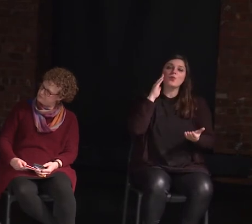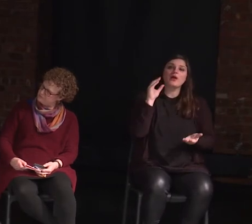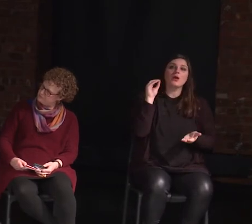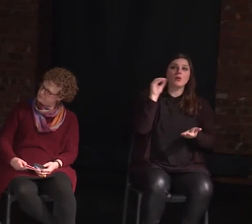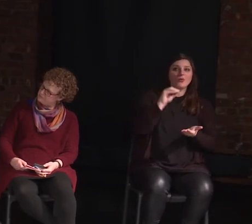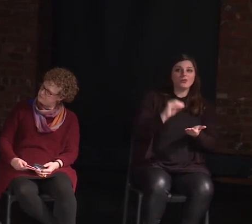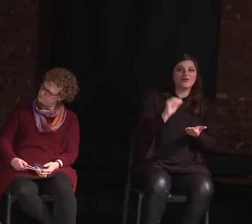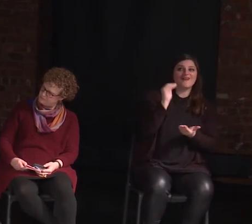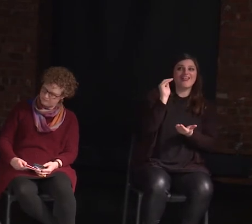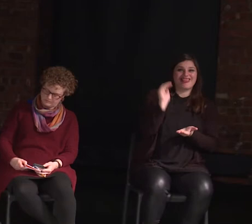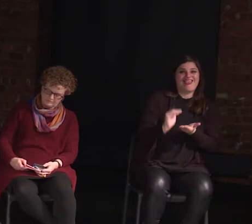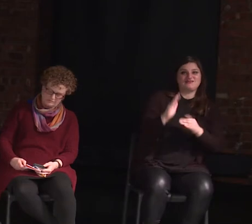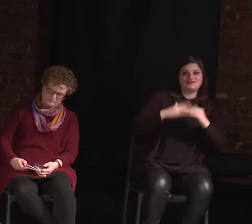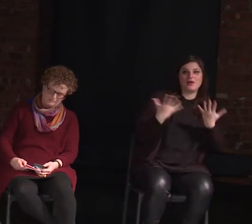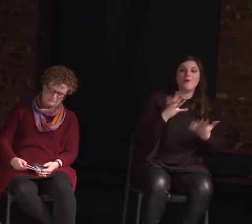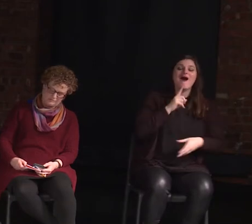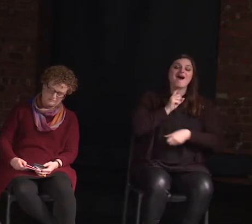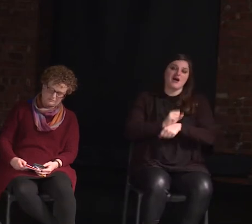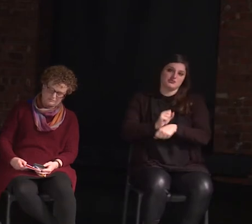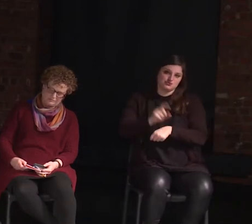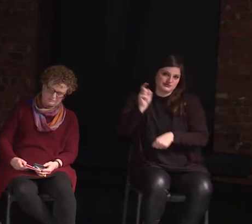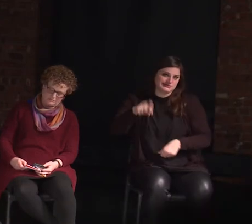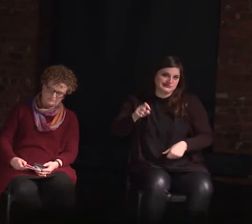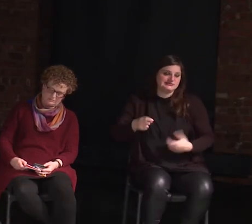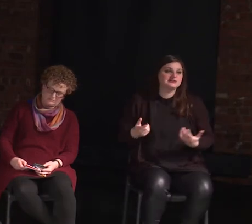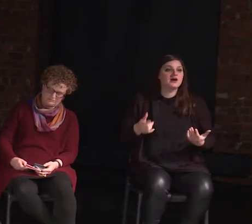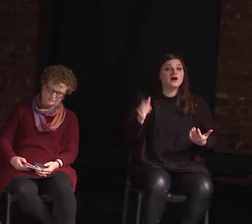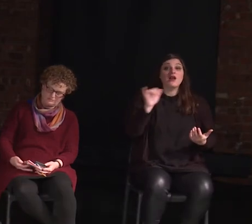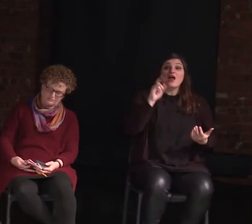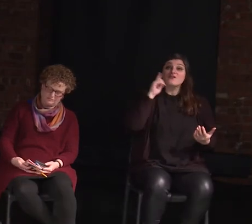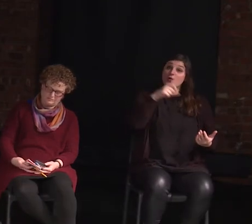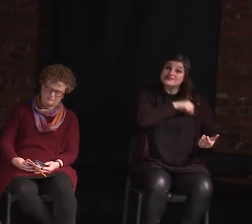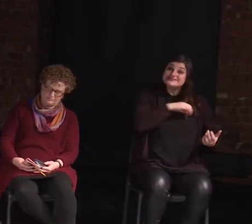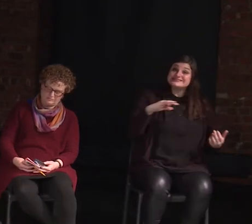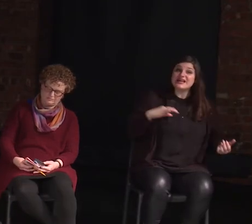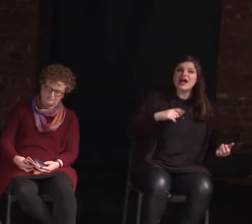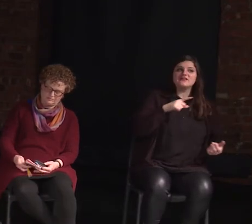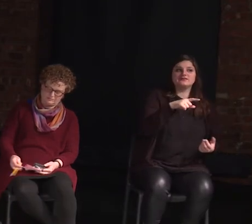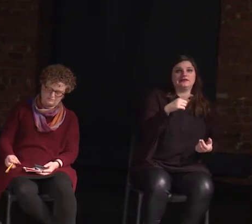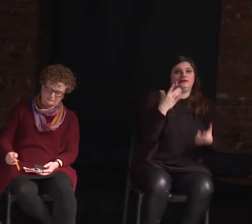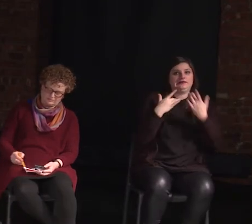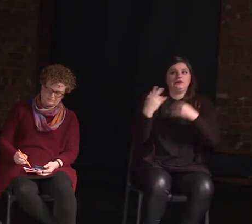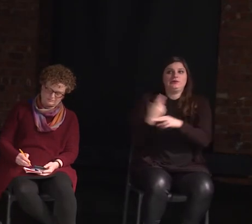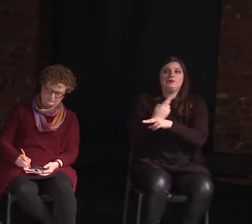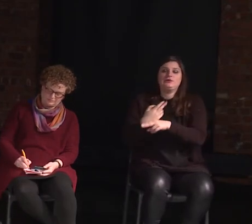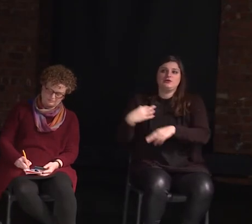There's a lot of volunteer time, there's a lot of unpaid, underpaid staff and leaders